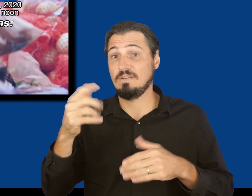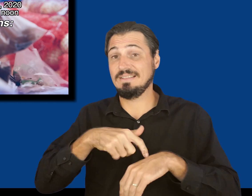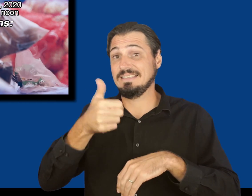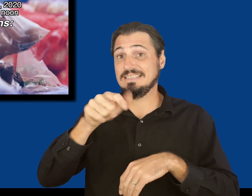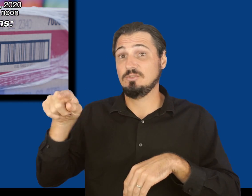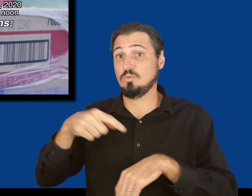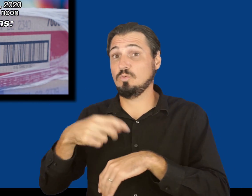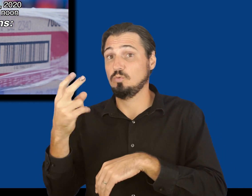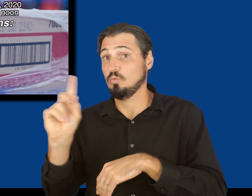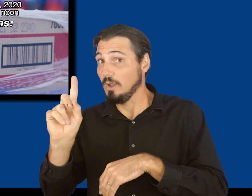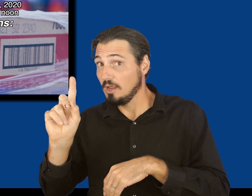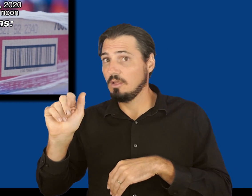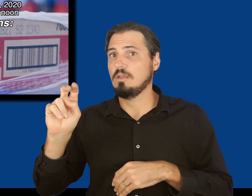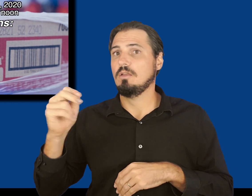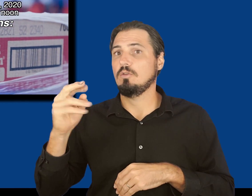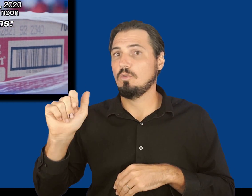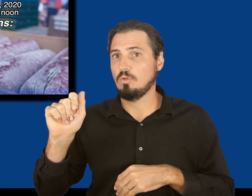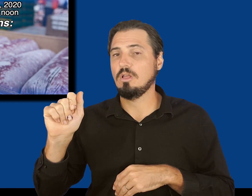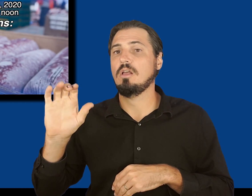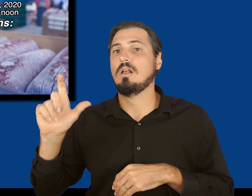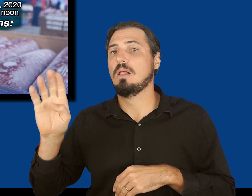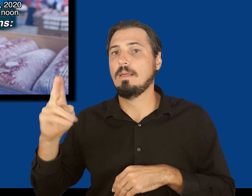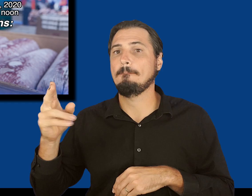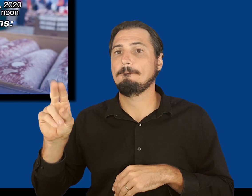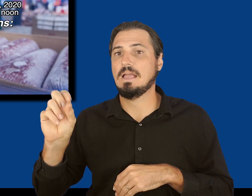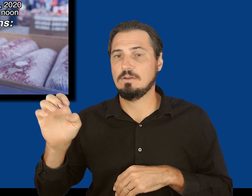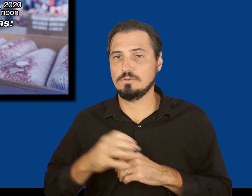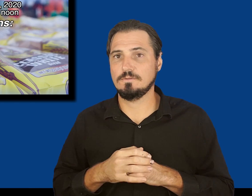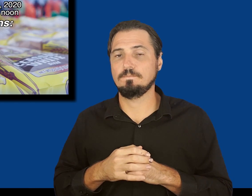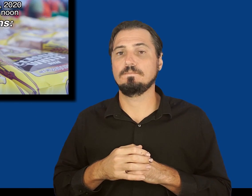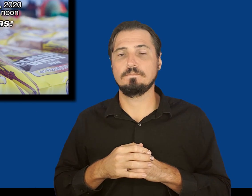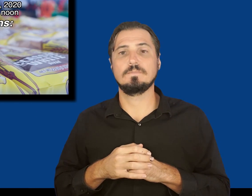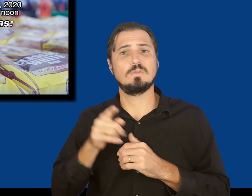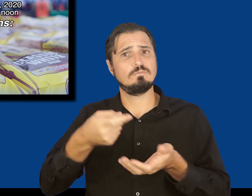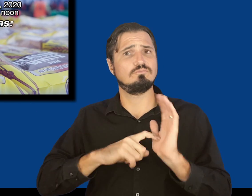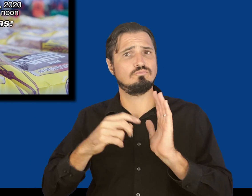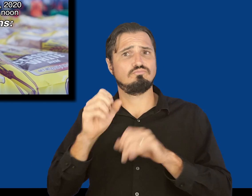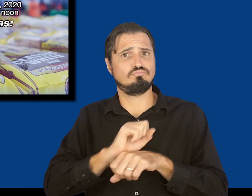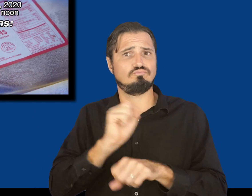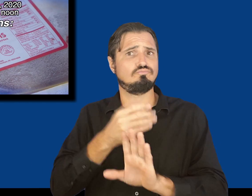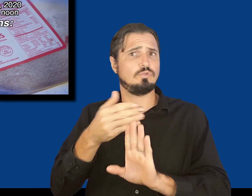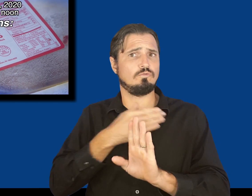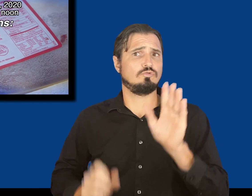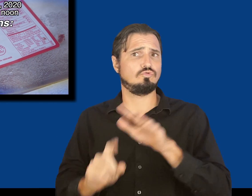To noon in on a whole lot at Anahola clubhouse Advanced reservations are required.